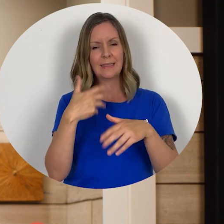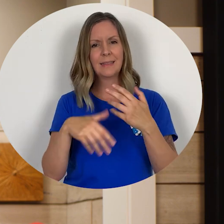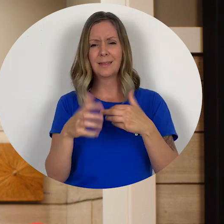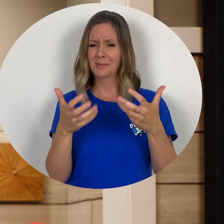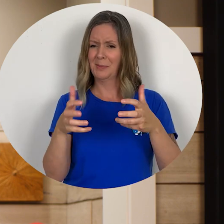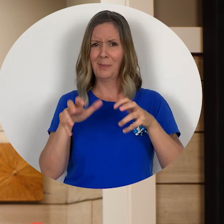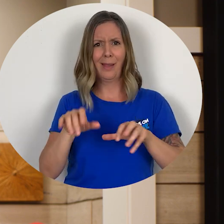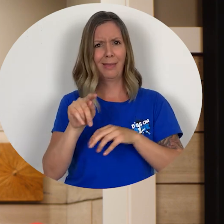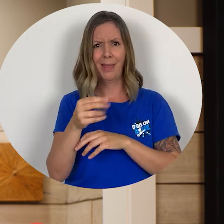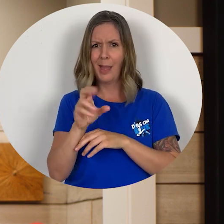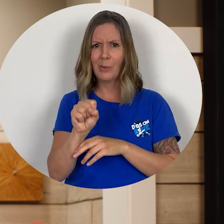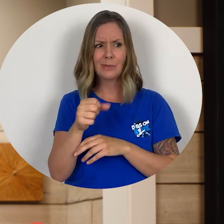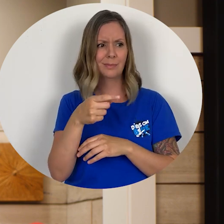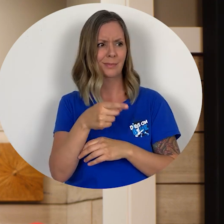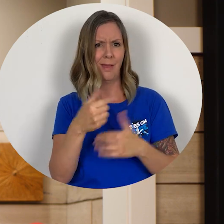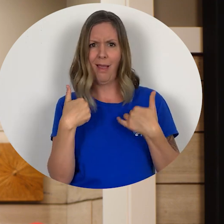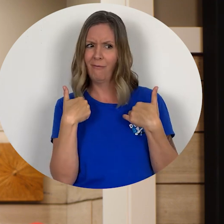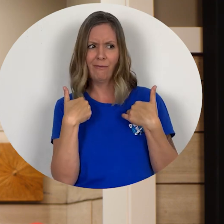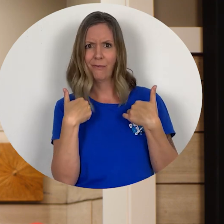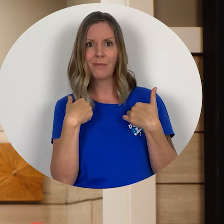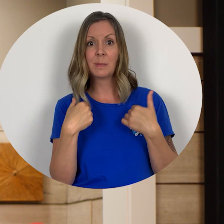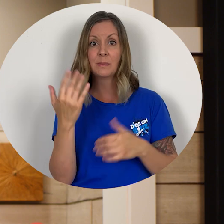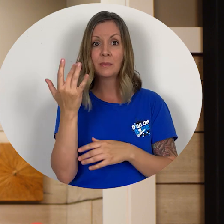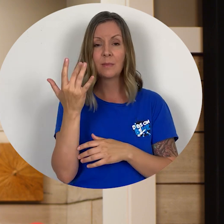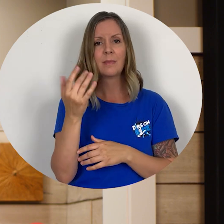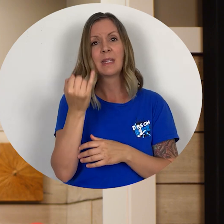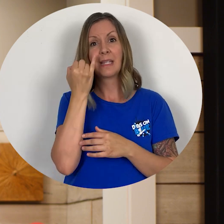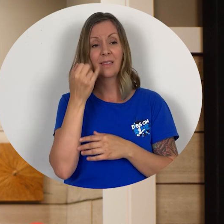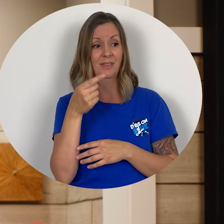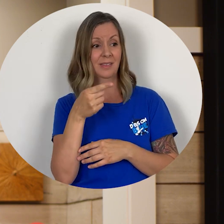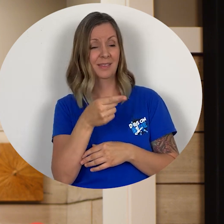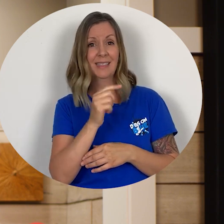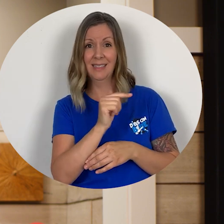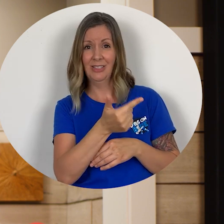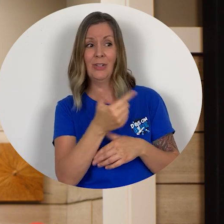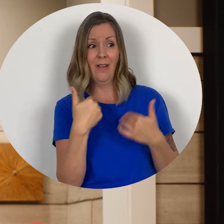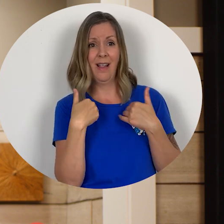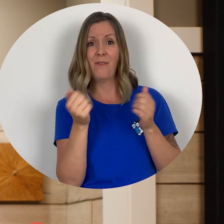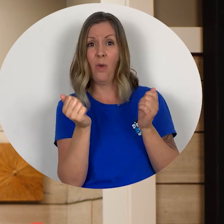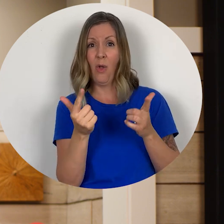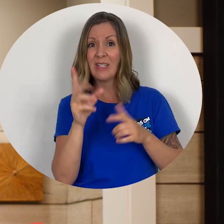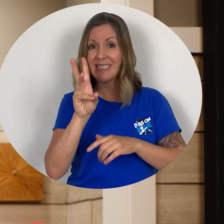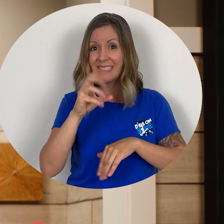where they’re further away from the Thanos player, because if Thanos ever has all 6 Infinity